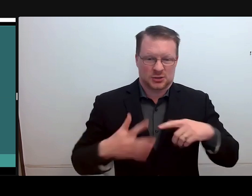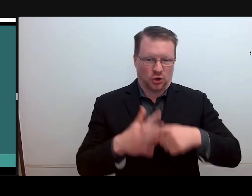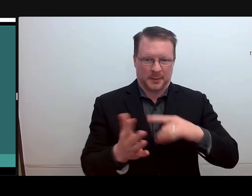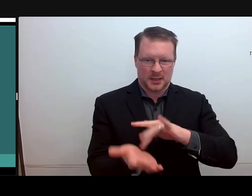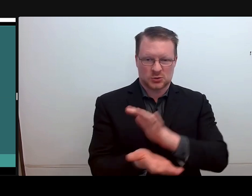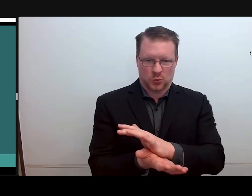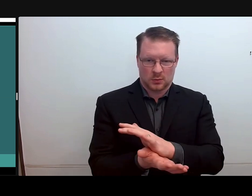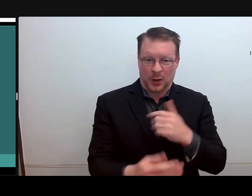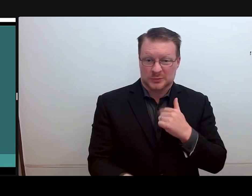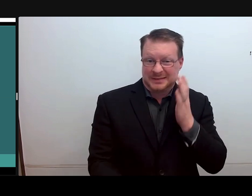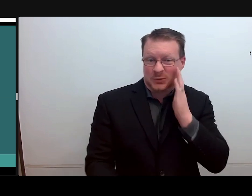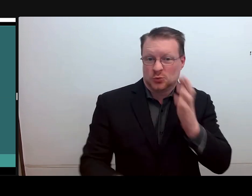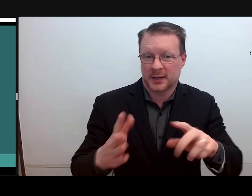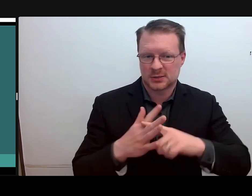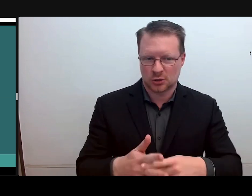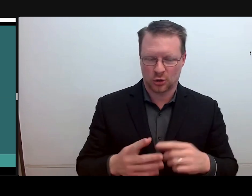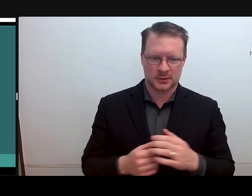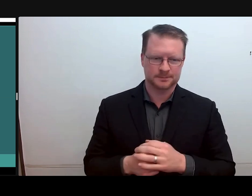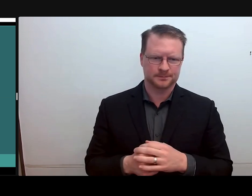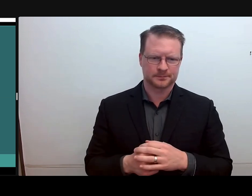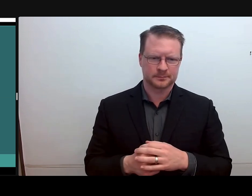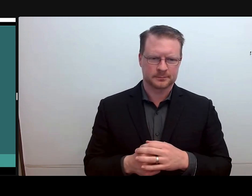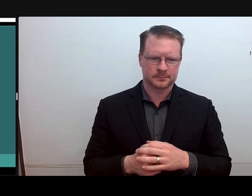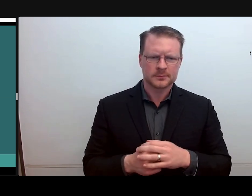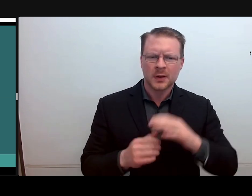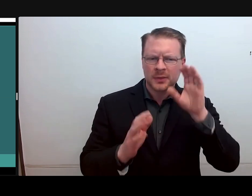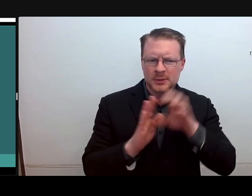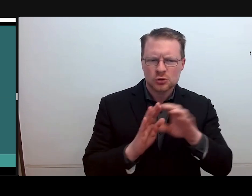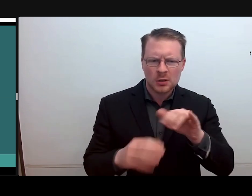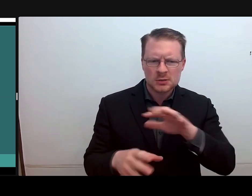And I had not yet started med school at this time. I was just about to start med school.